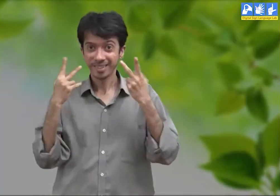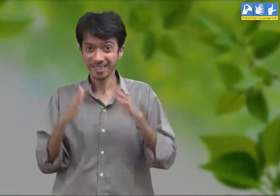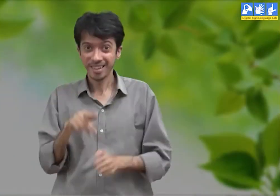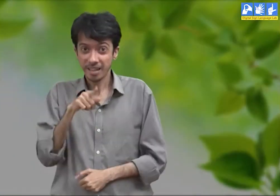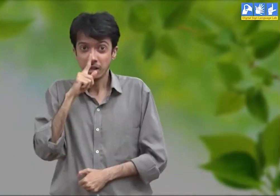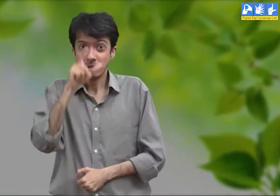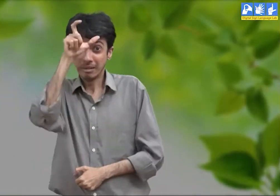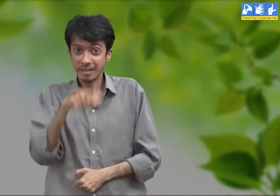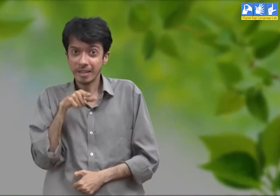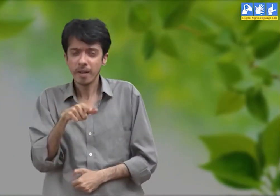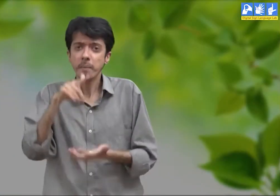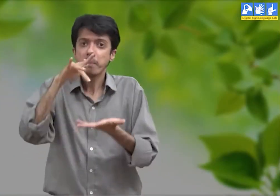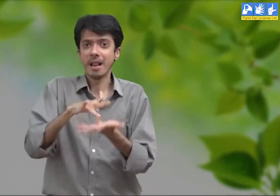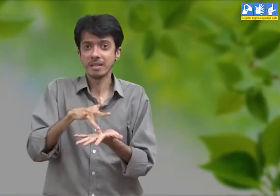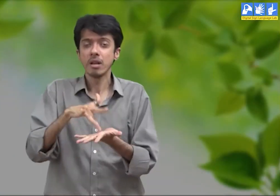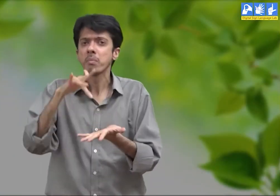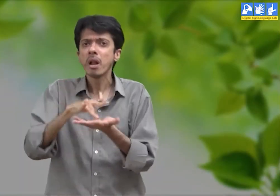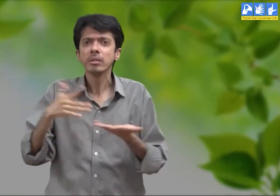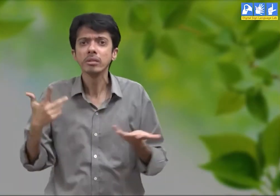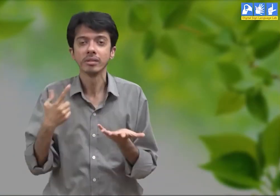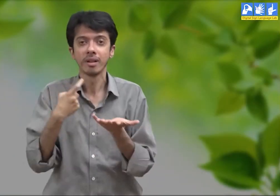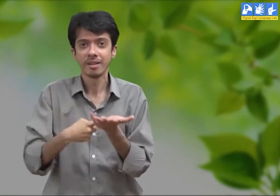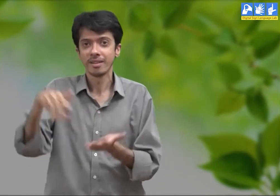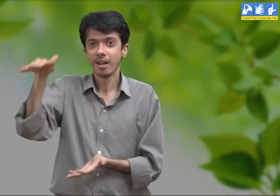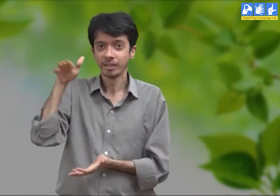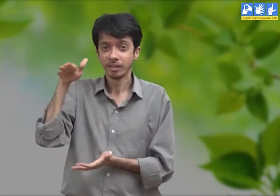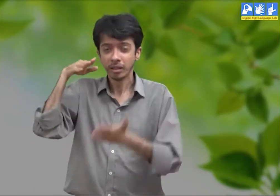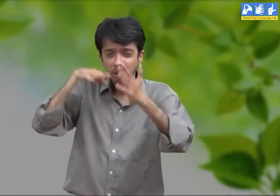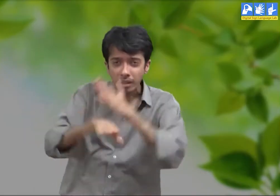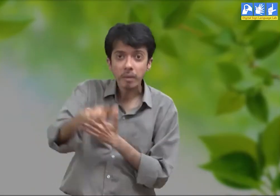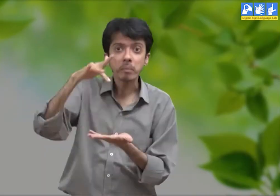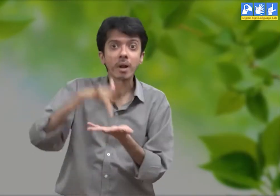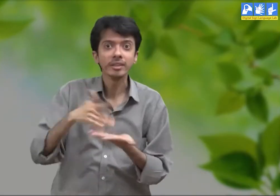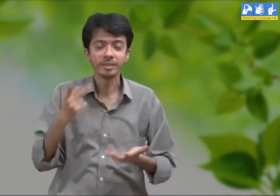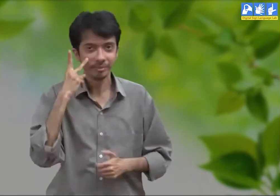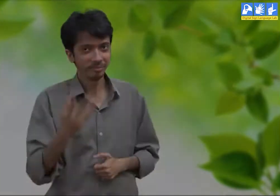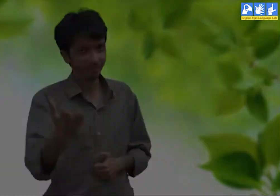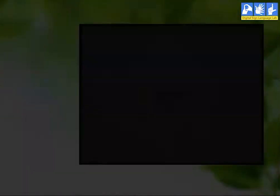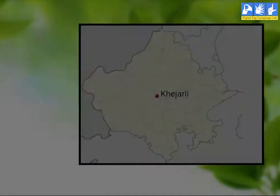Did you see that? Amrita Devi lived in a village called Khejarli in Rajasthan.